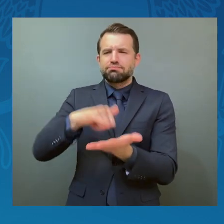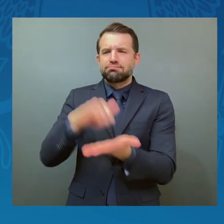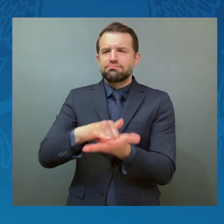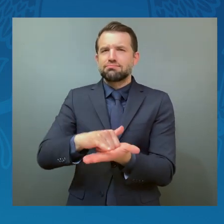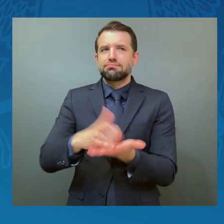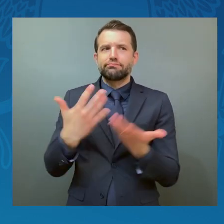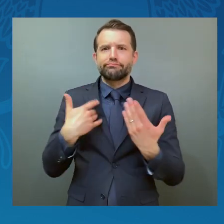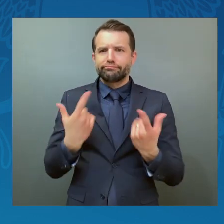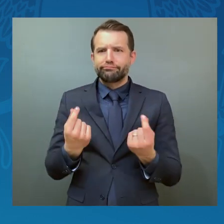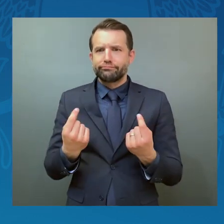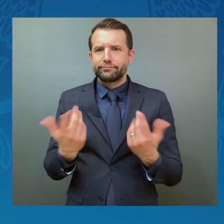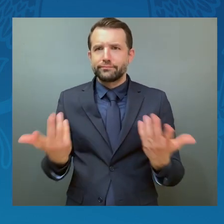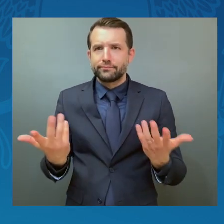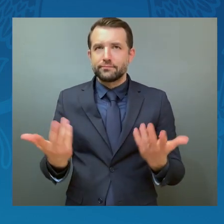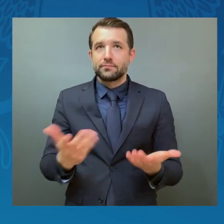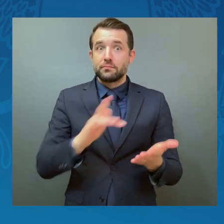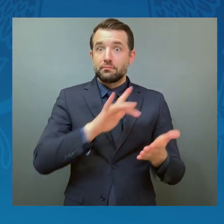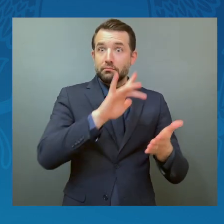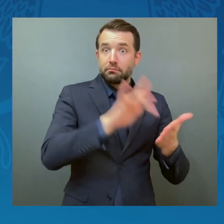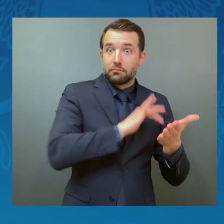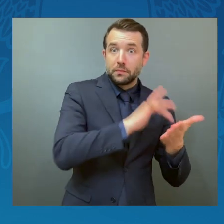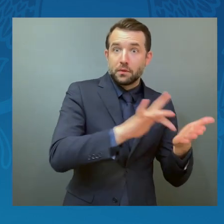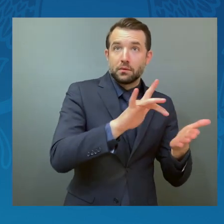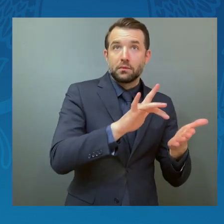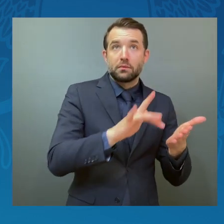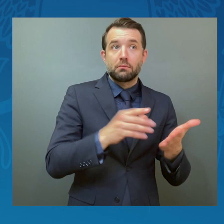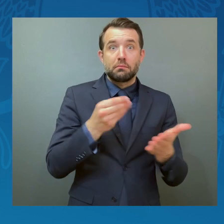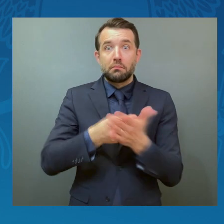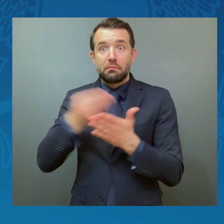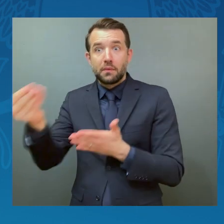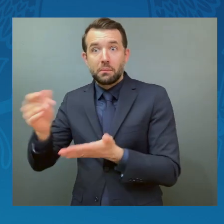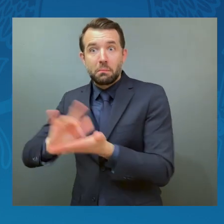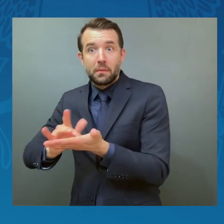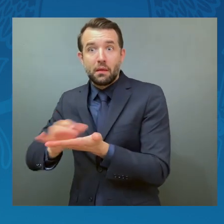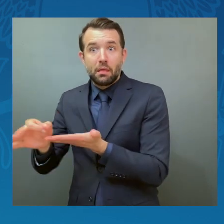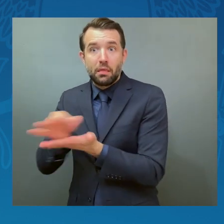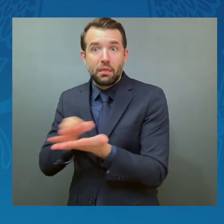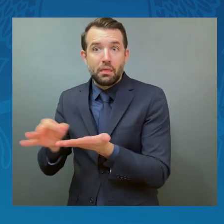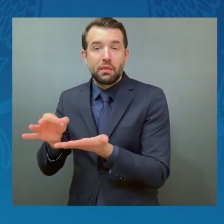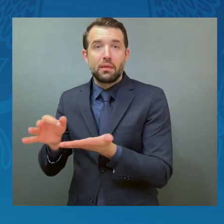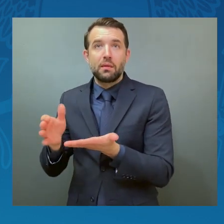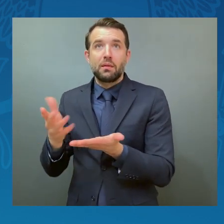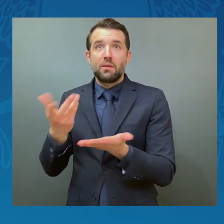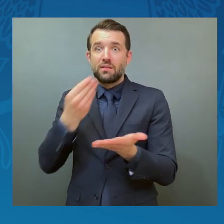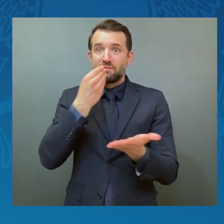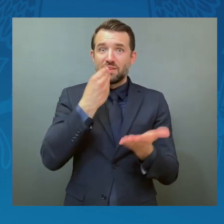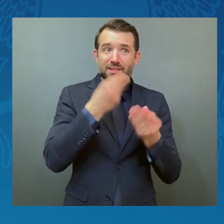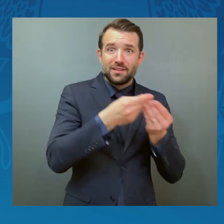Do I purchase that lifesaving medication? Or do I put food on the table or pay my rent or my mortgage?